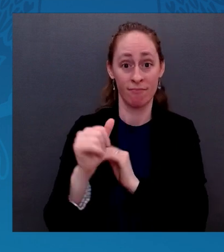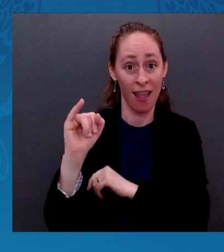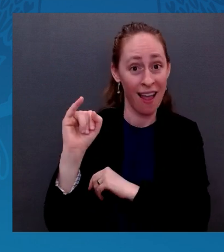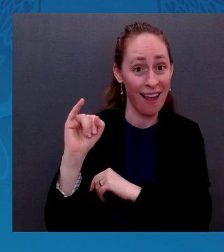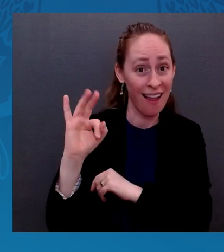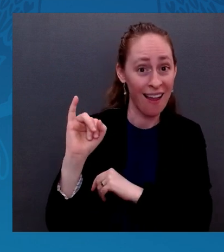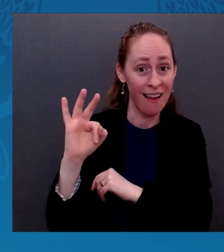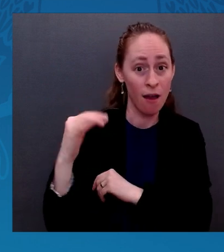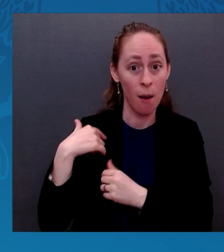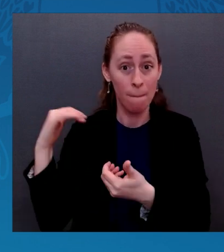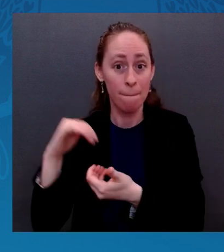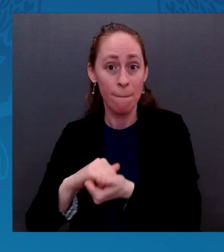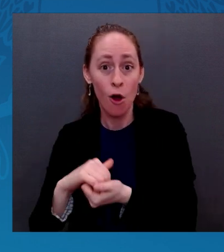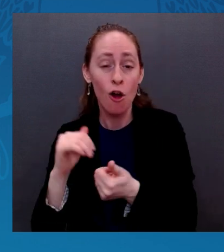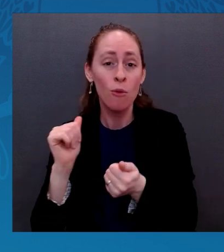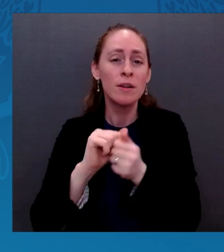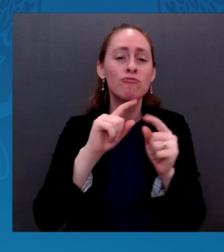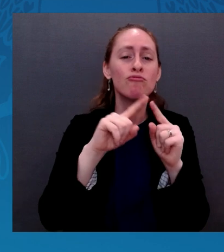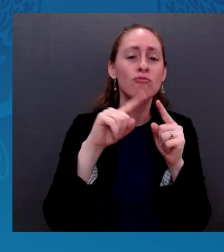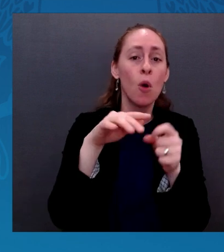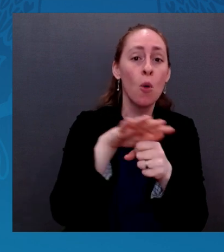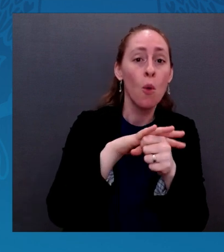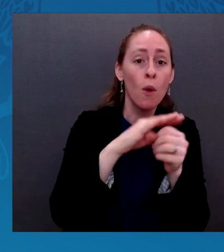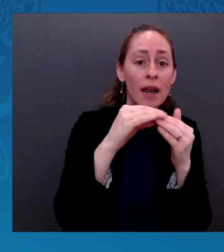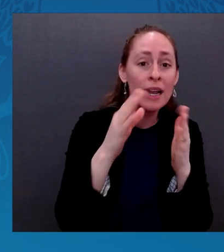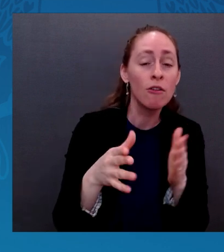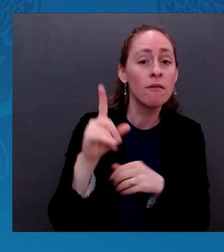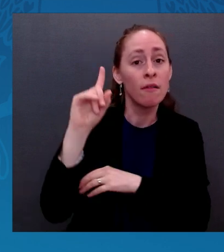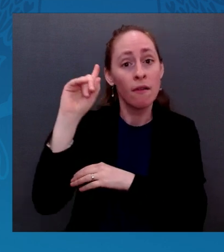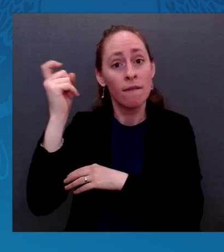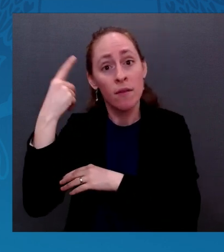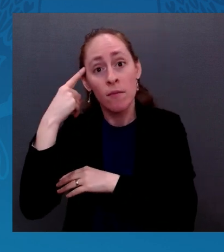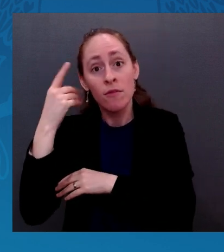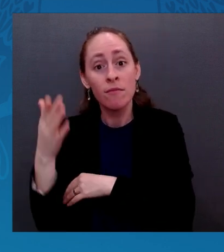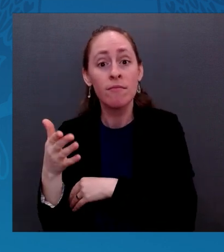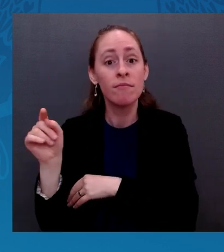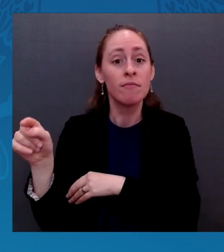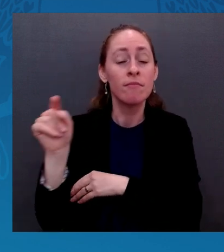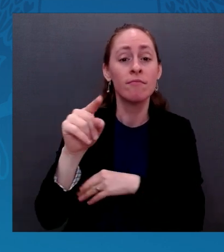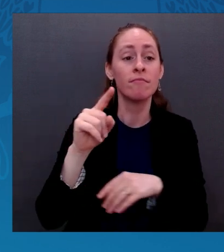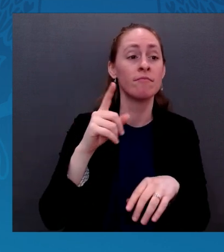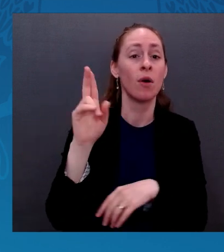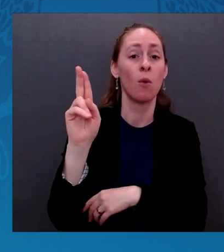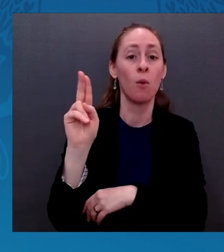our building trades the workers who have the skill to get the job done.